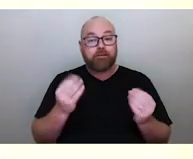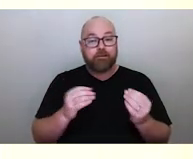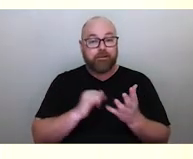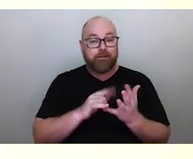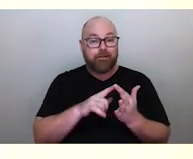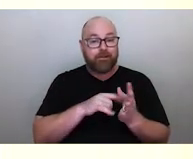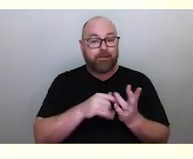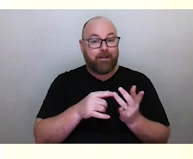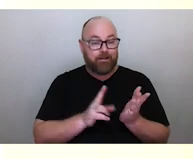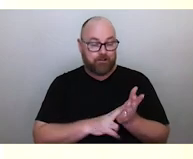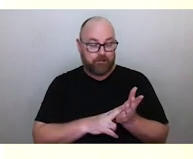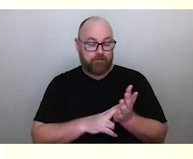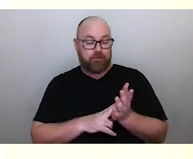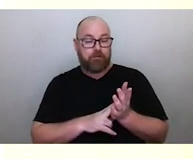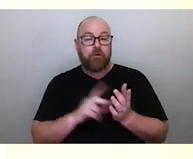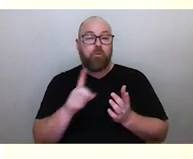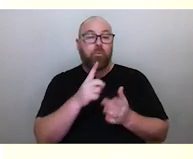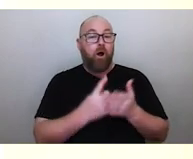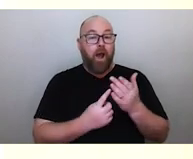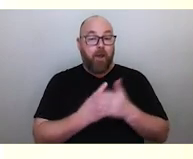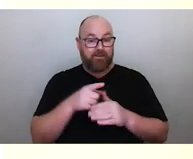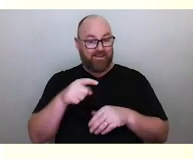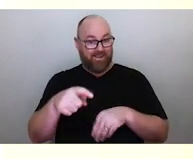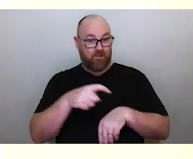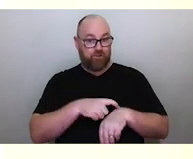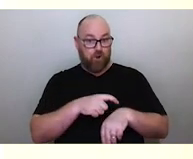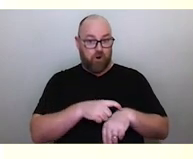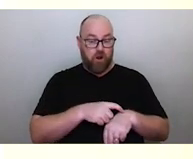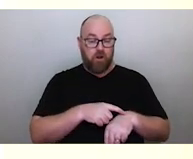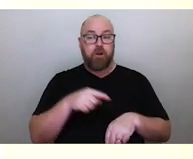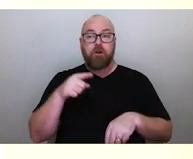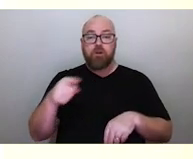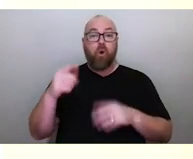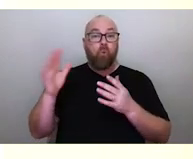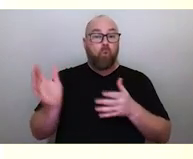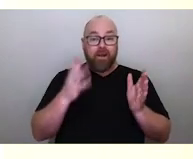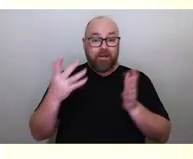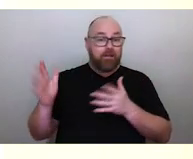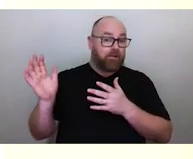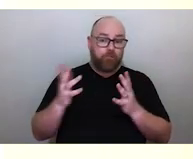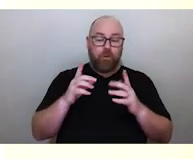And what happens is around that time of the year, the trade winds begin shifting from the cooler drier